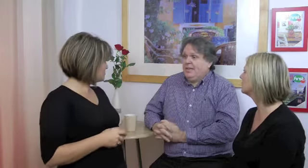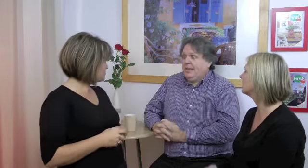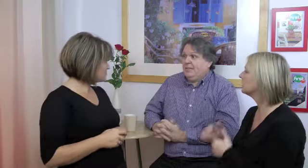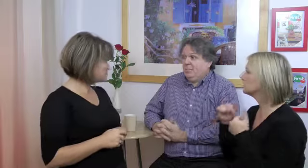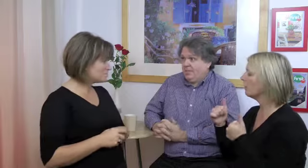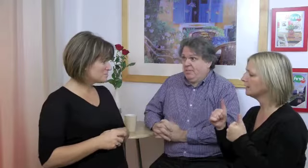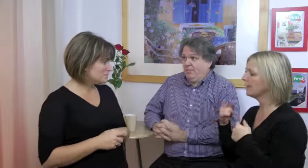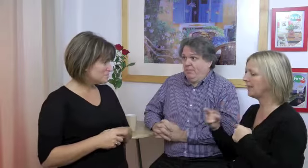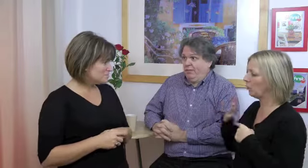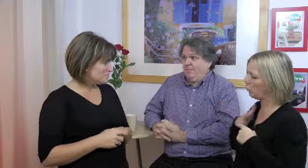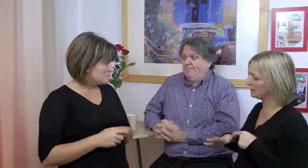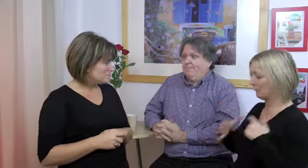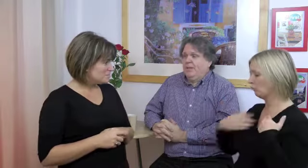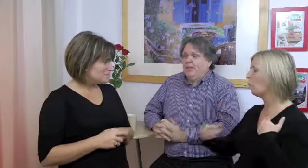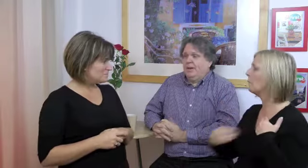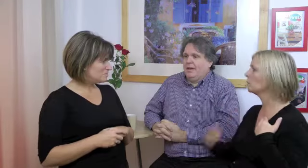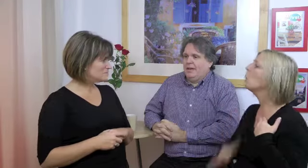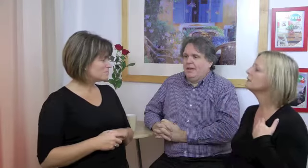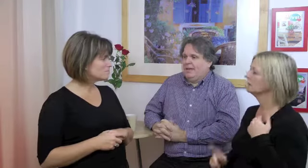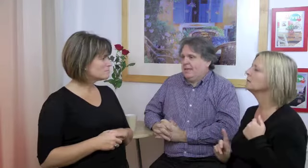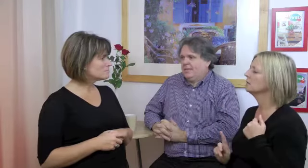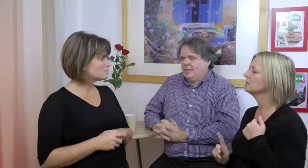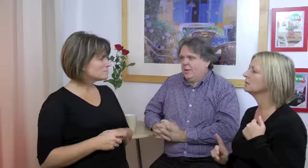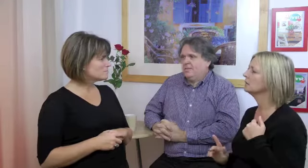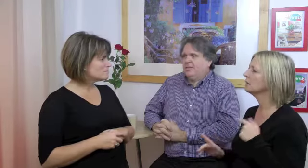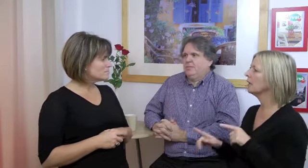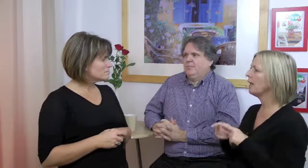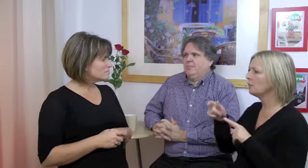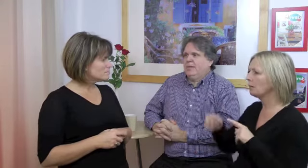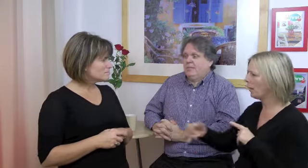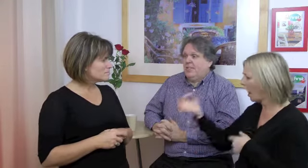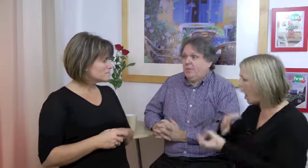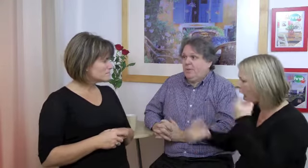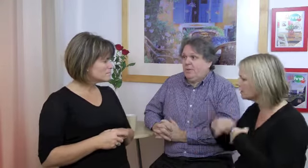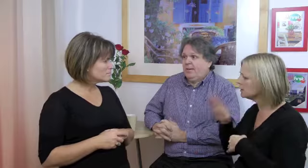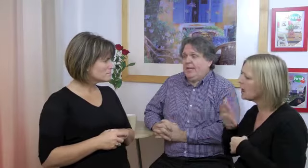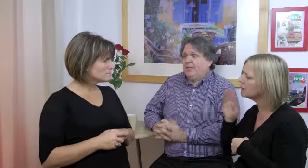He wants to be a role model and he answers questions from young deaf people if they get